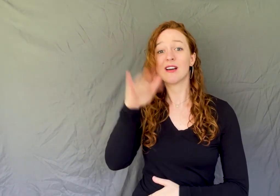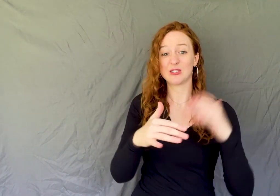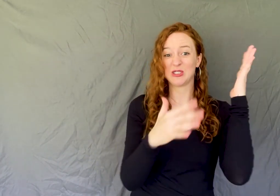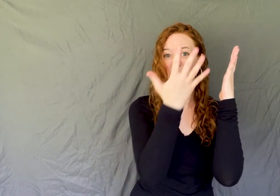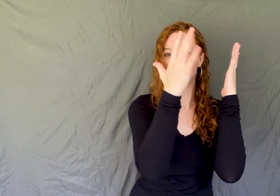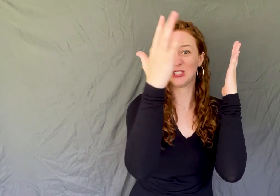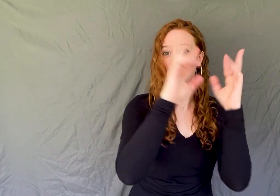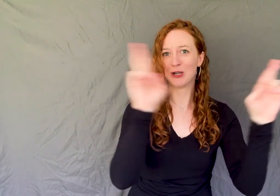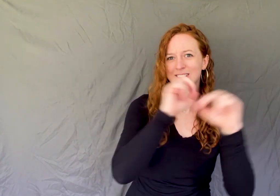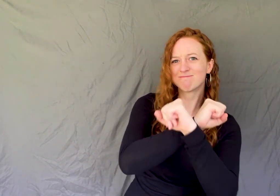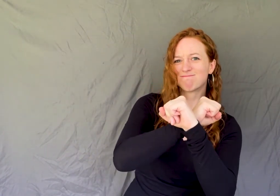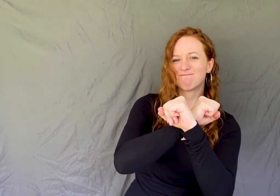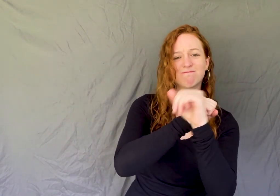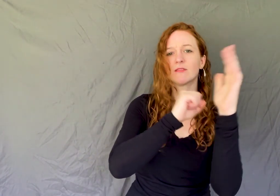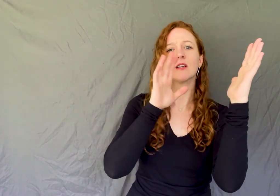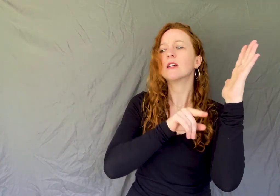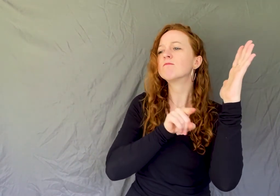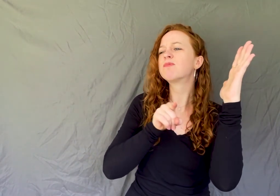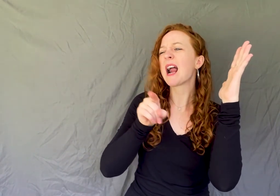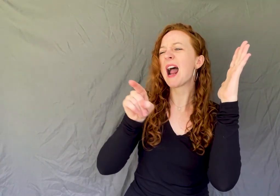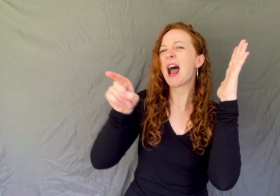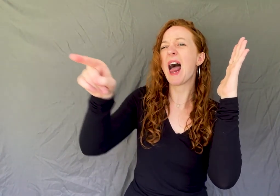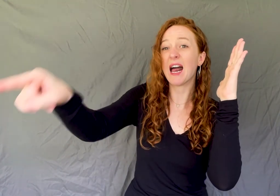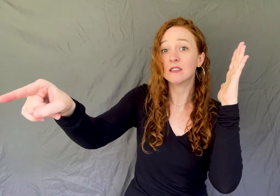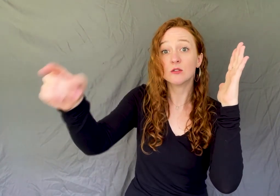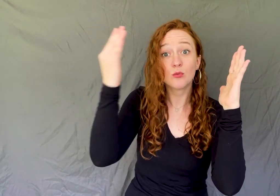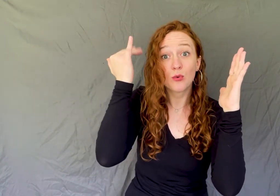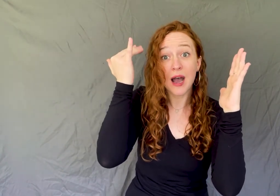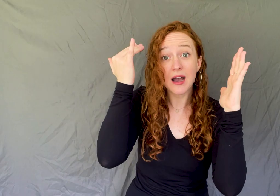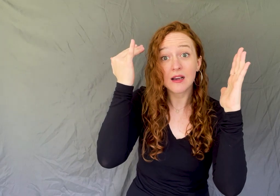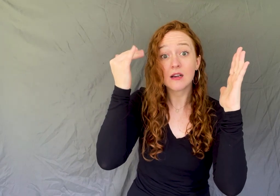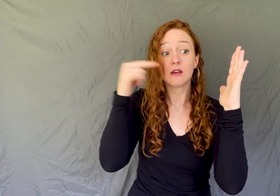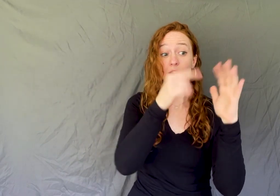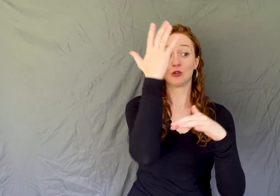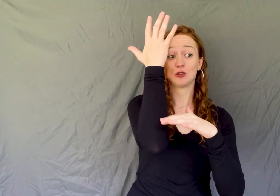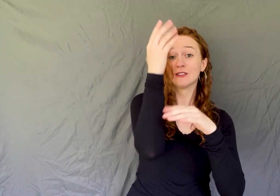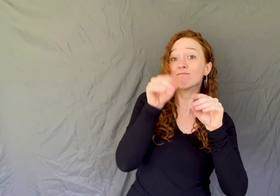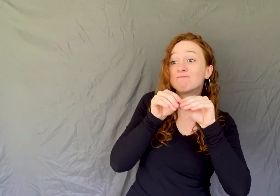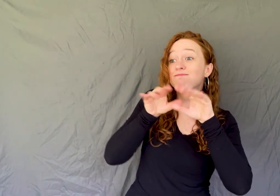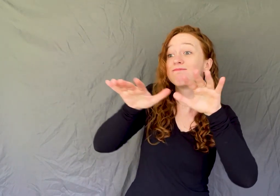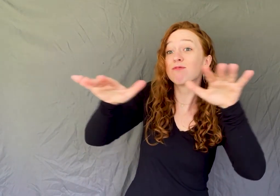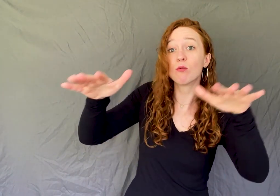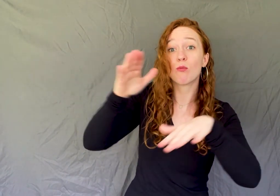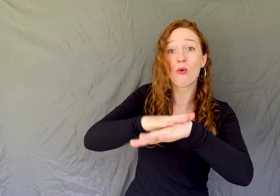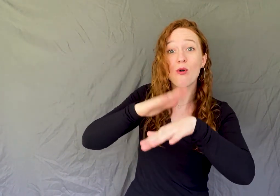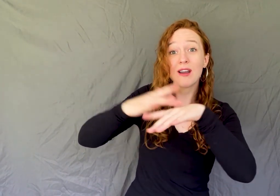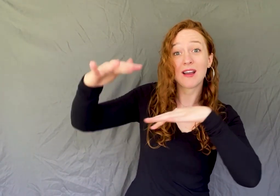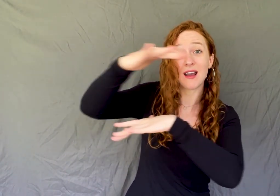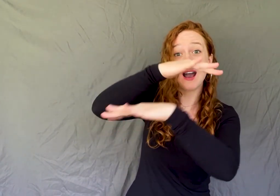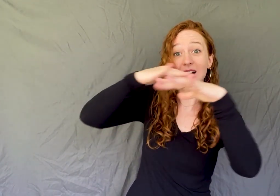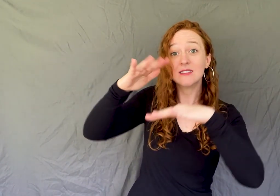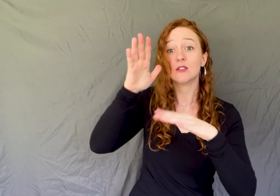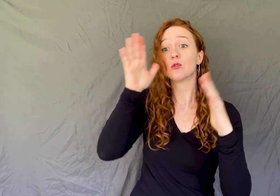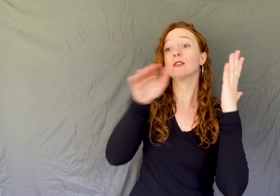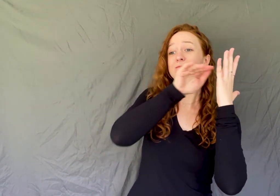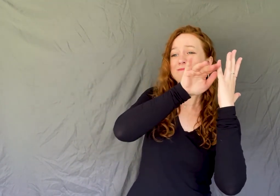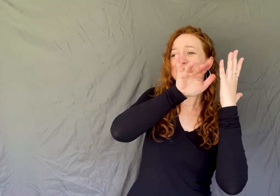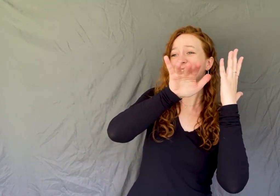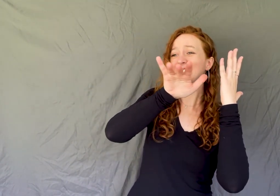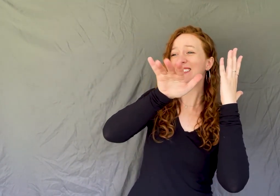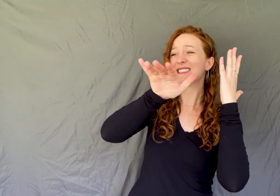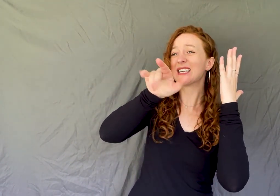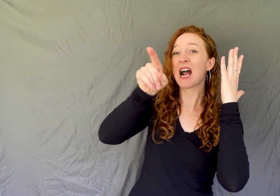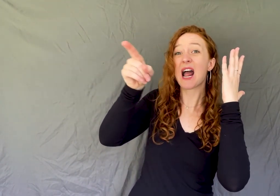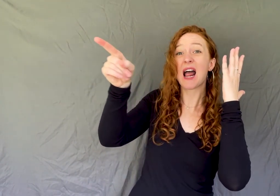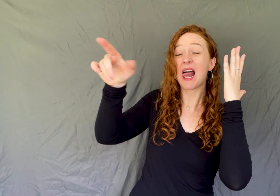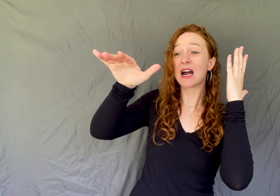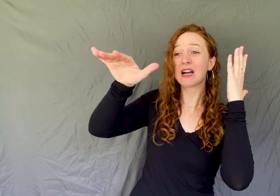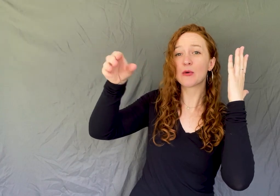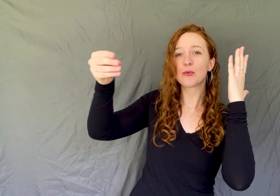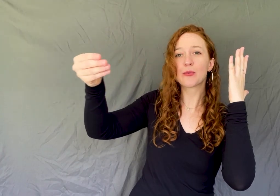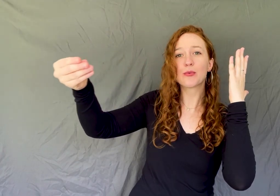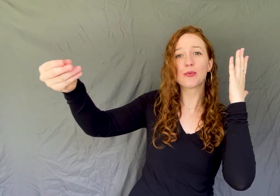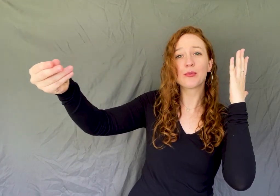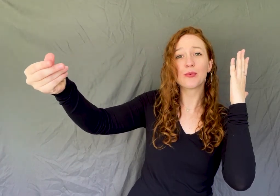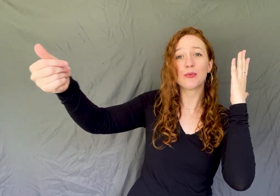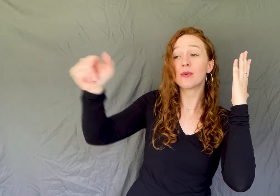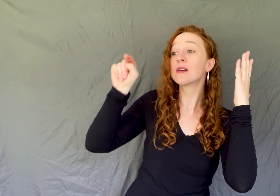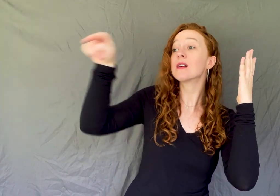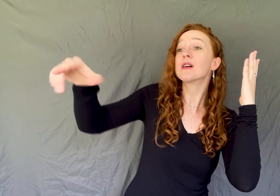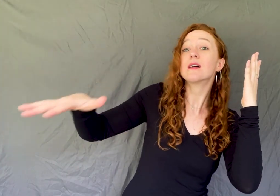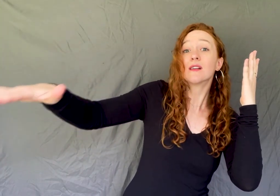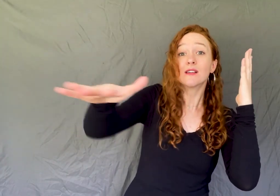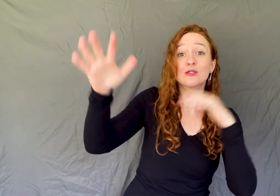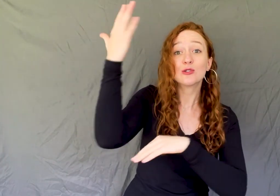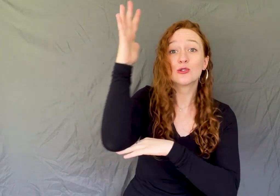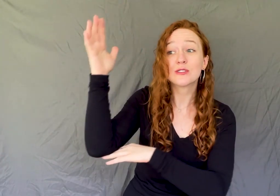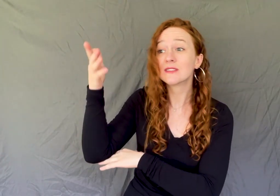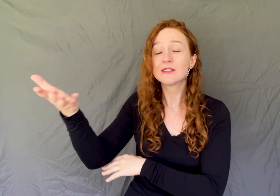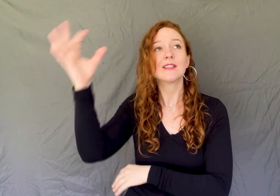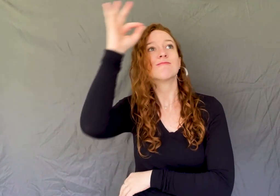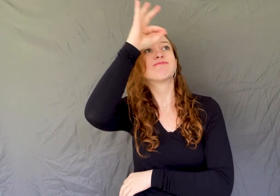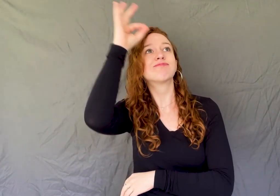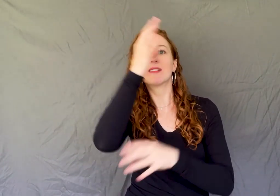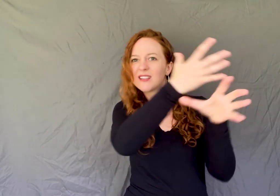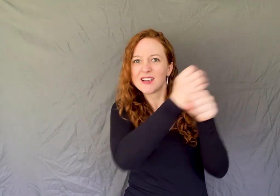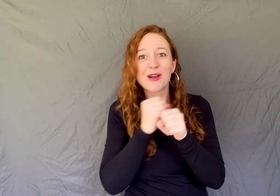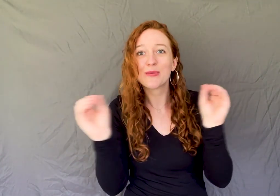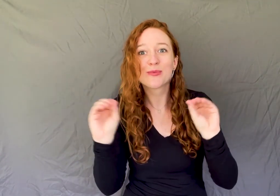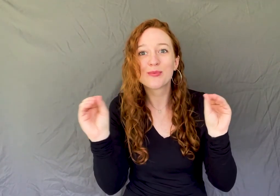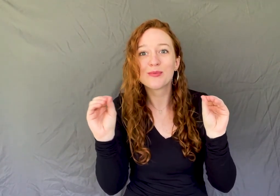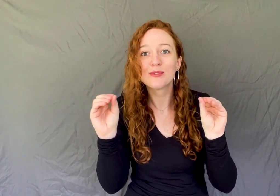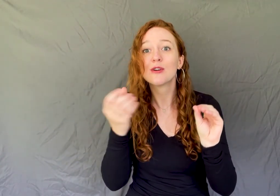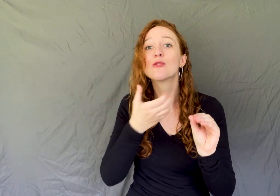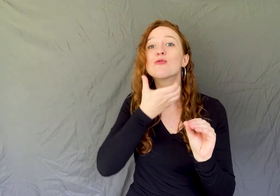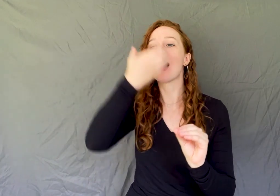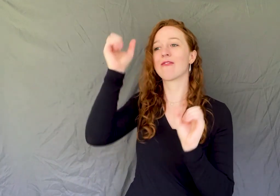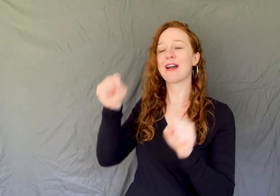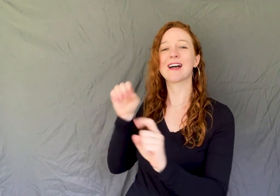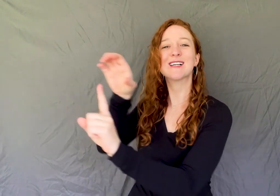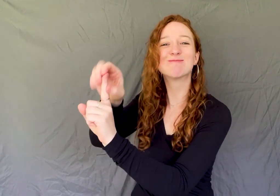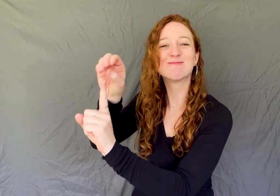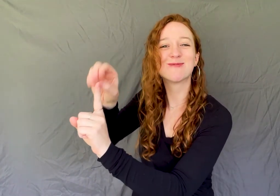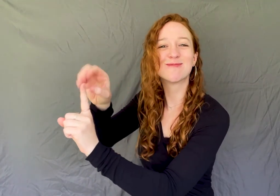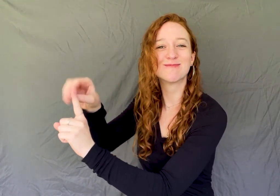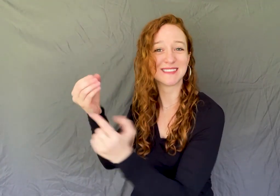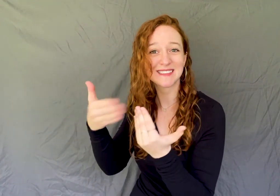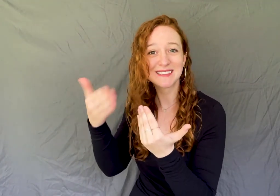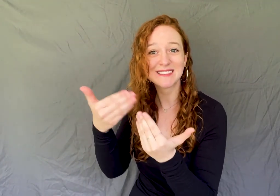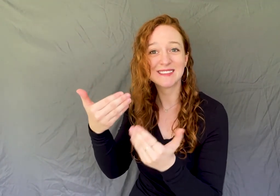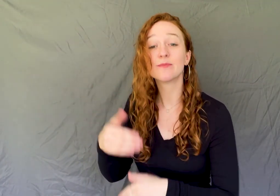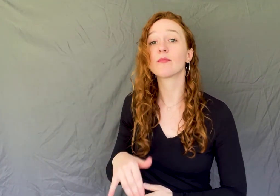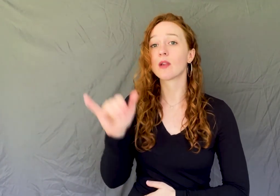and moved farther away to a part of the savannah where they could find trees that were oblivious to what was going on.